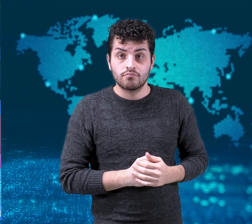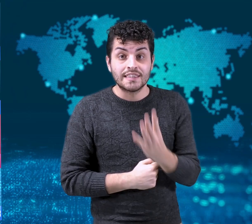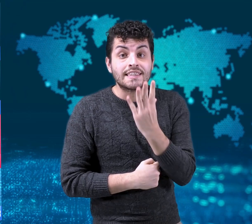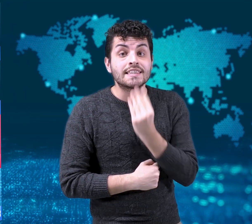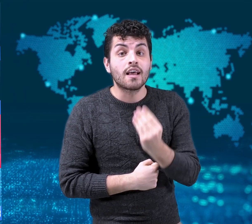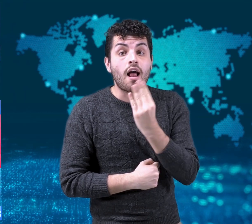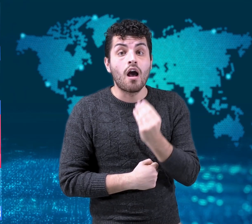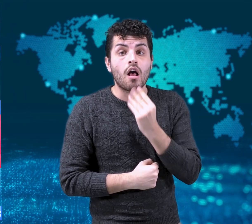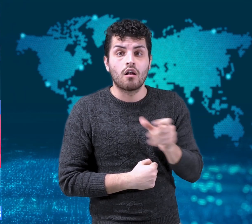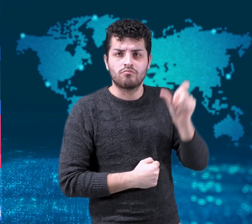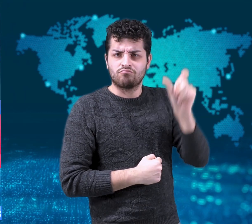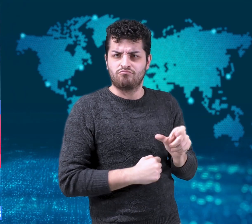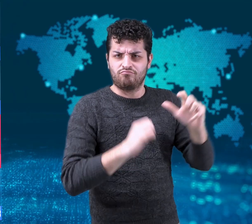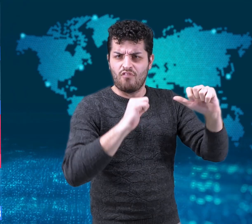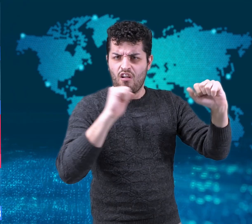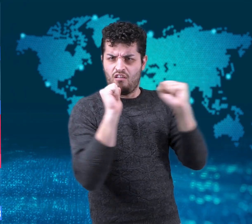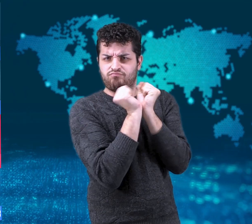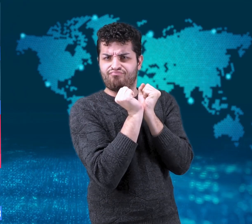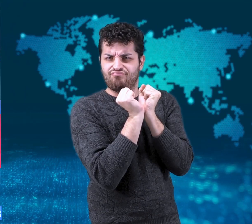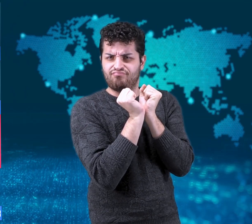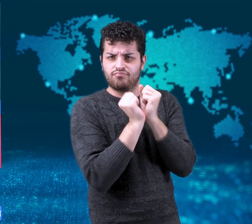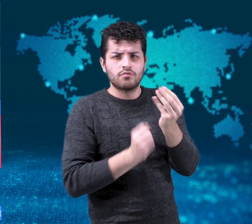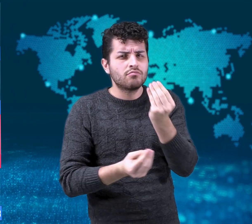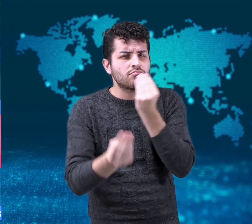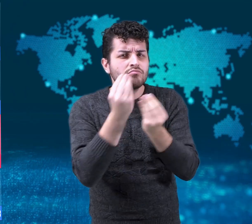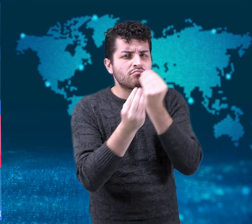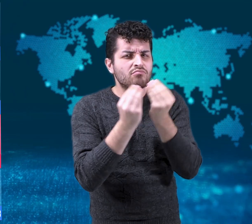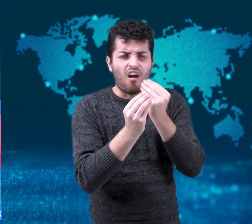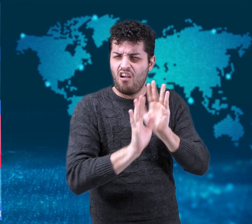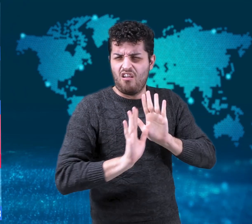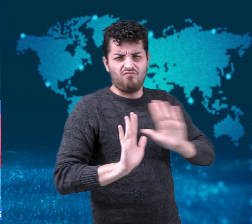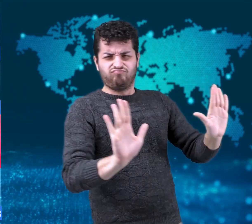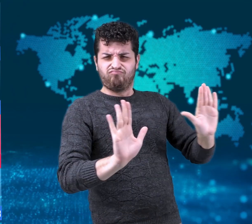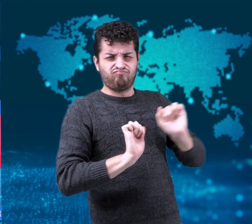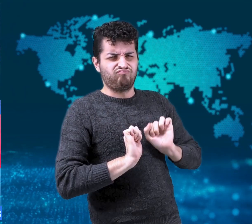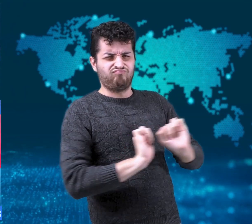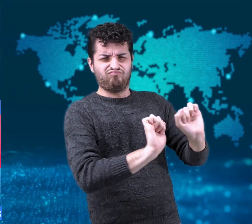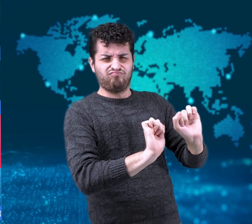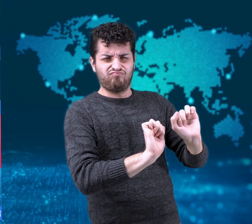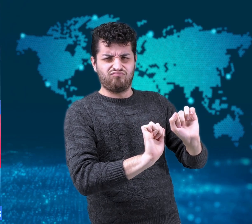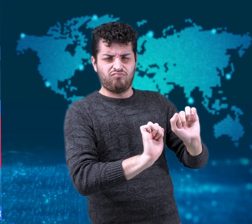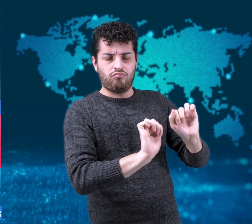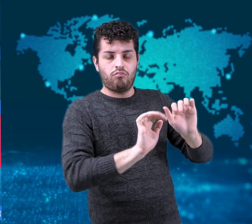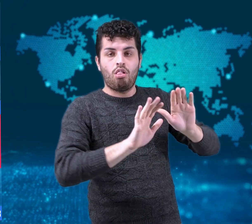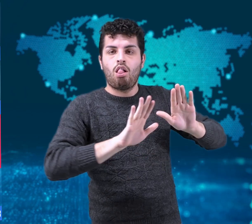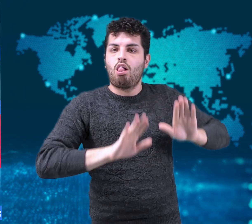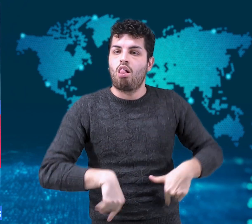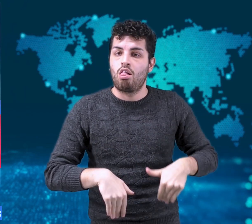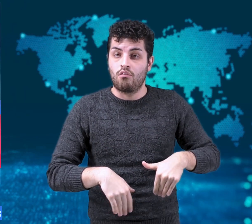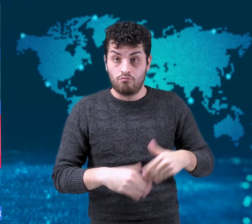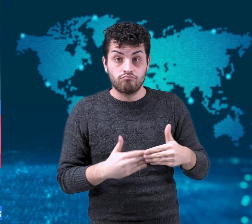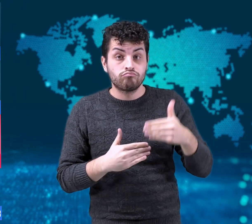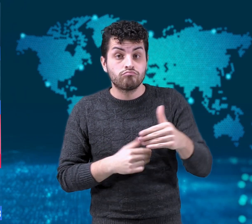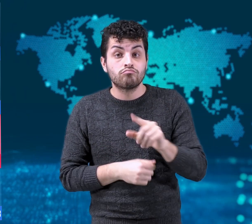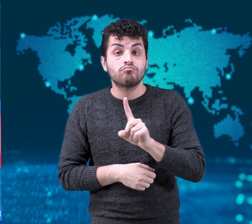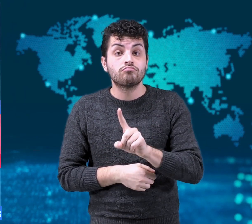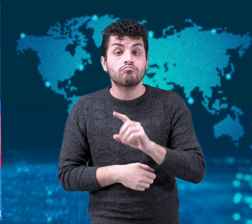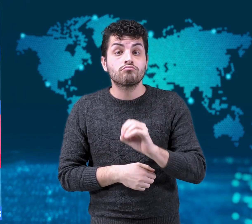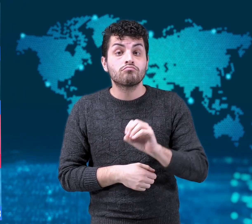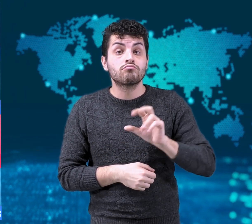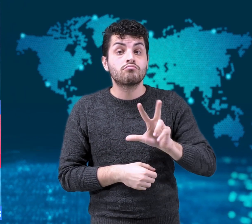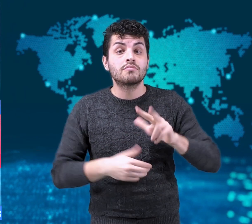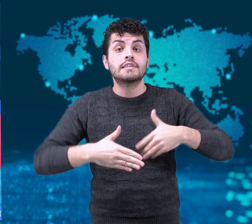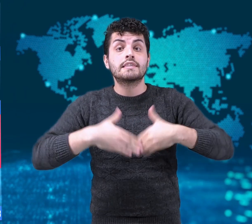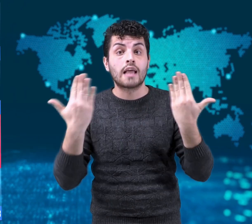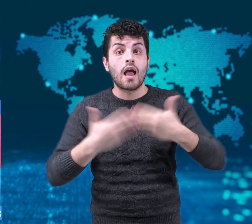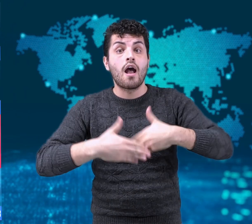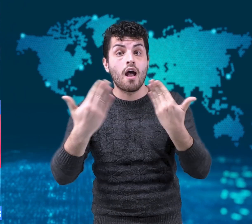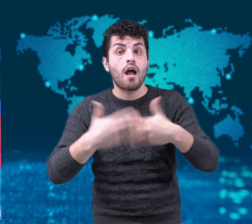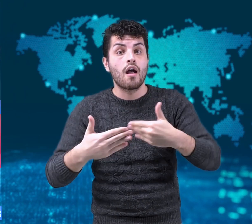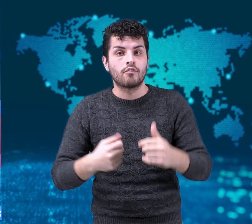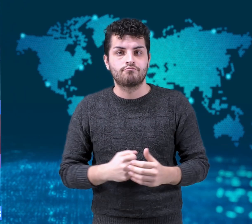Prisoner ends 103-day hunger strike.